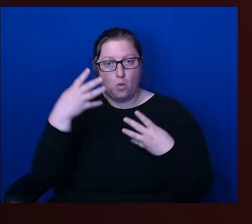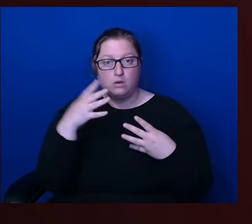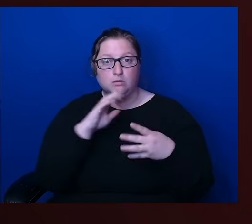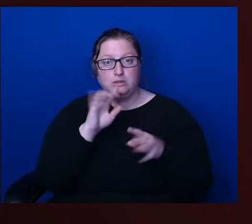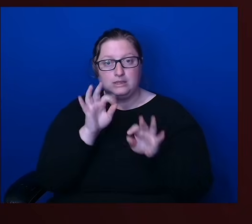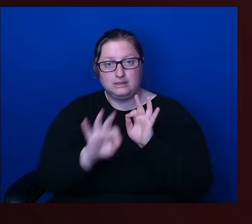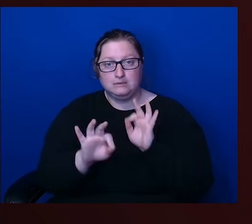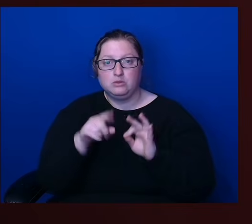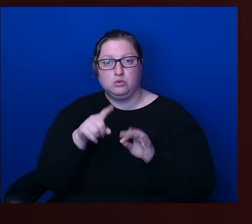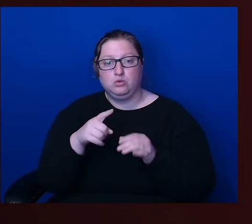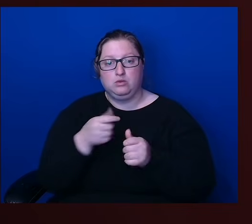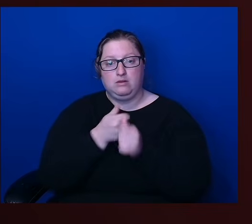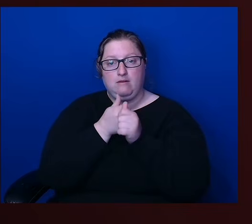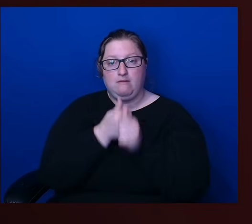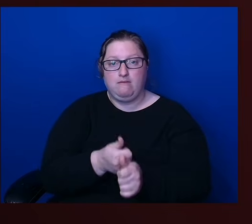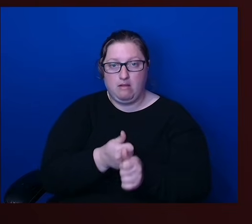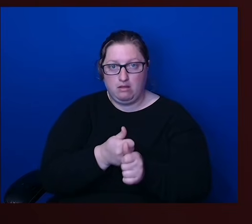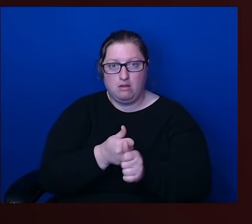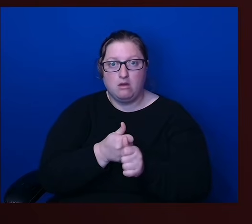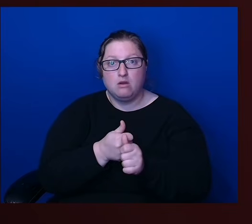that comes back and you're done.